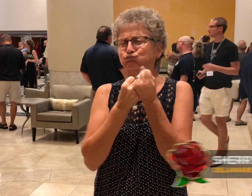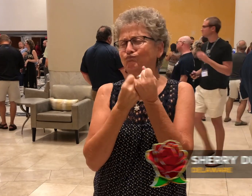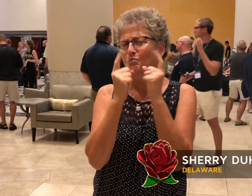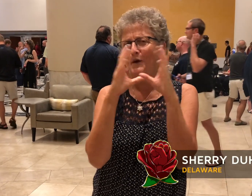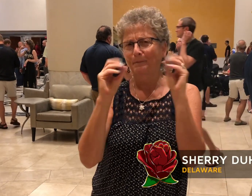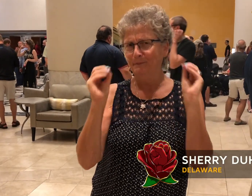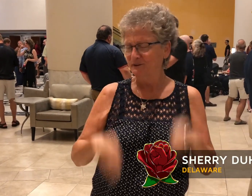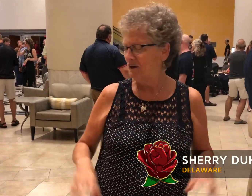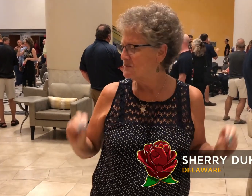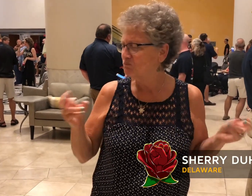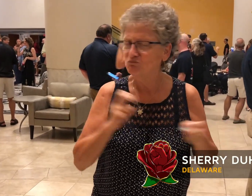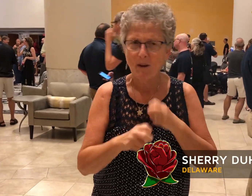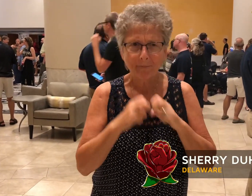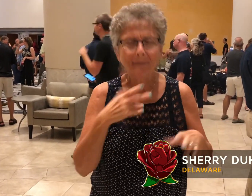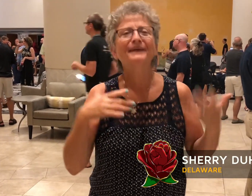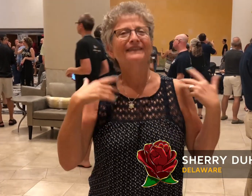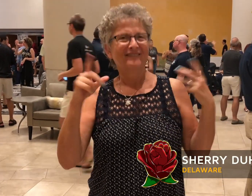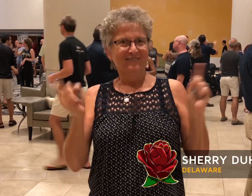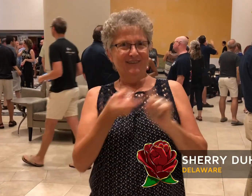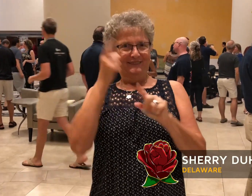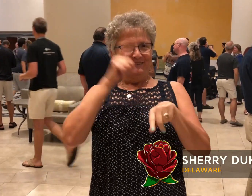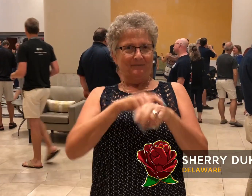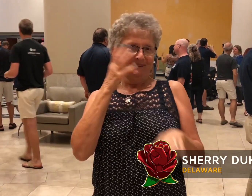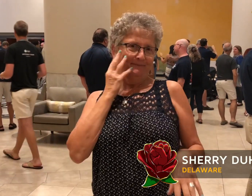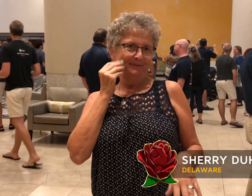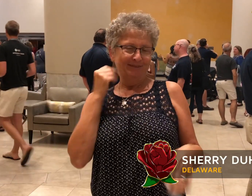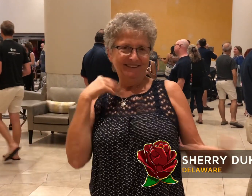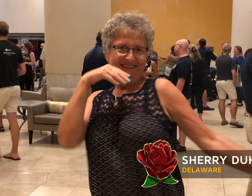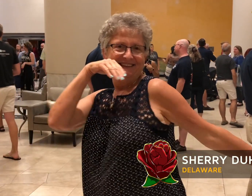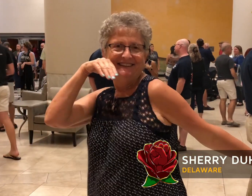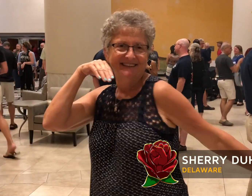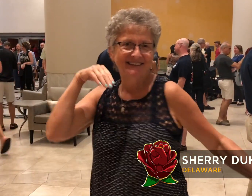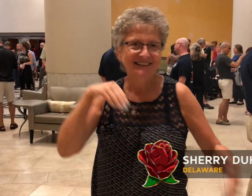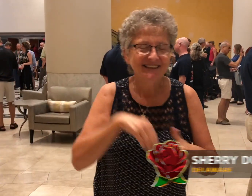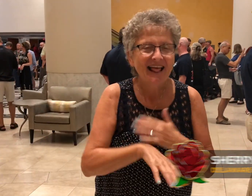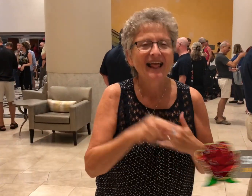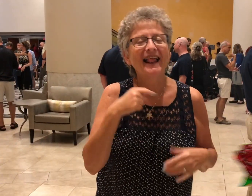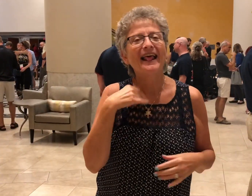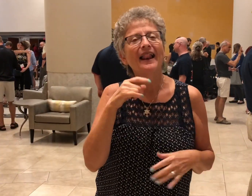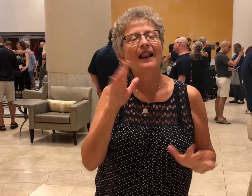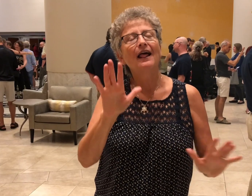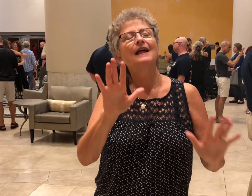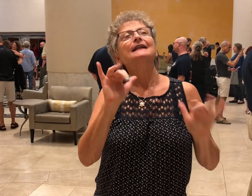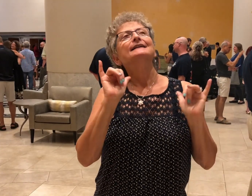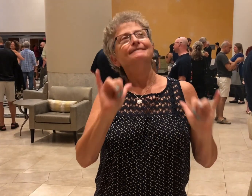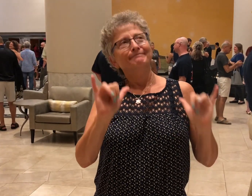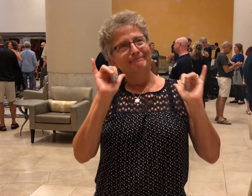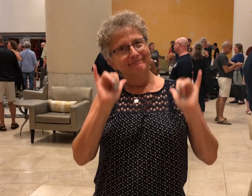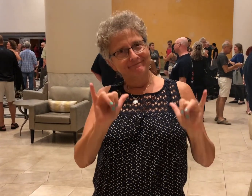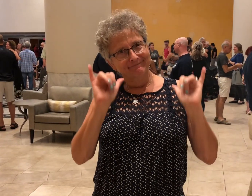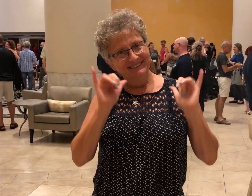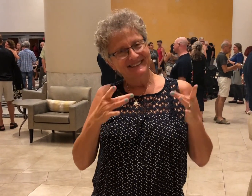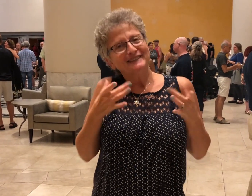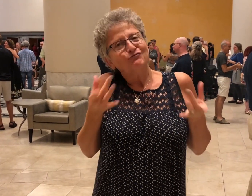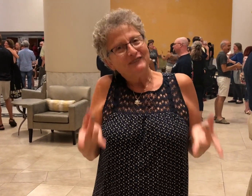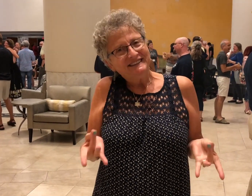I support the idea 100% and have no problem with it. It’s my first time experiencing it.